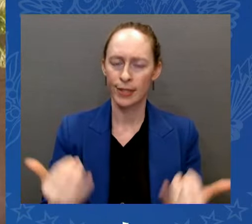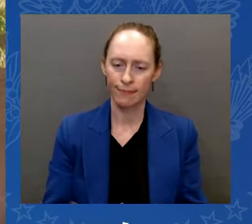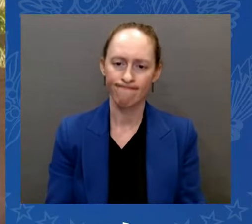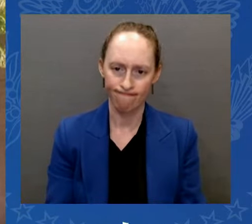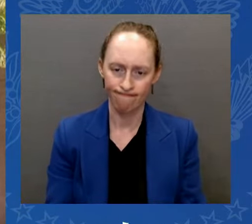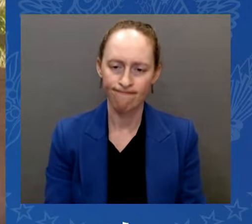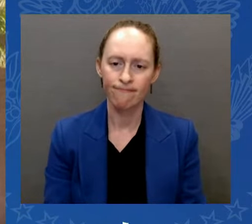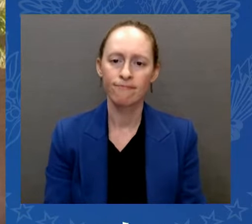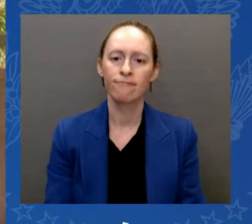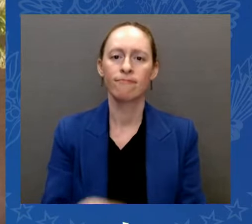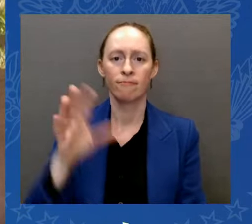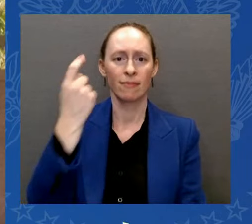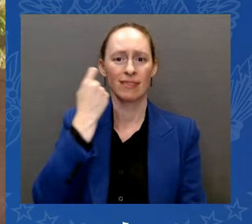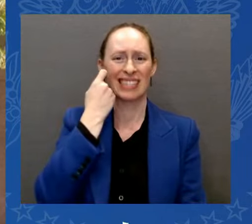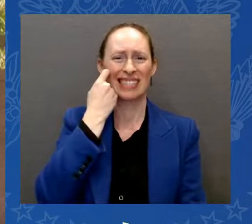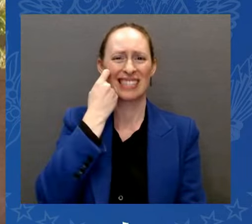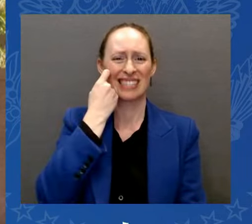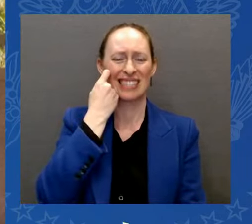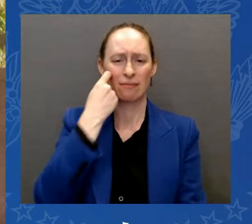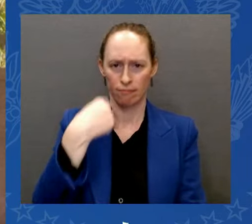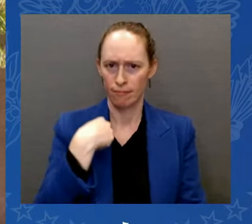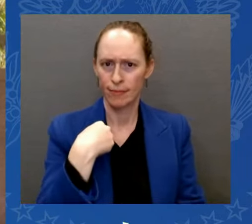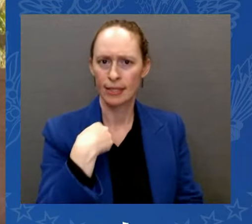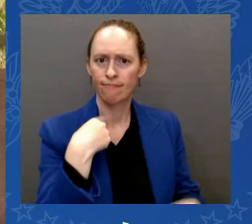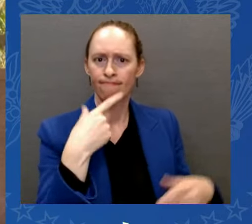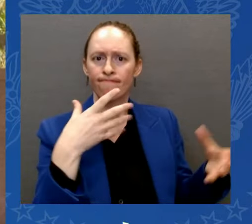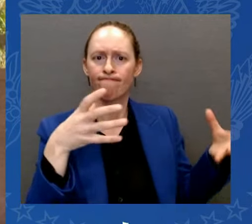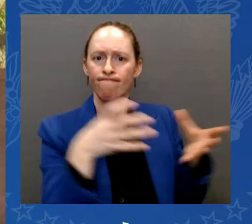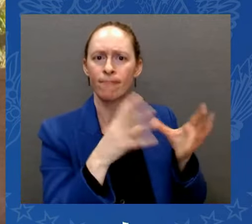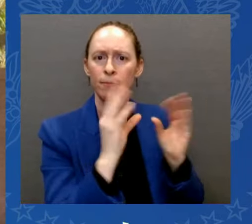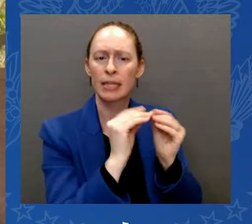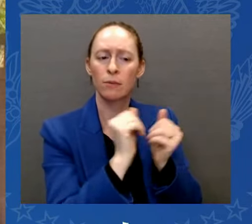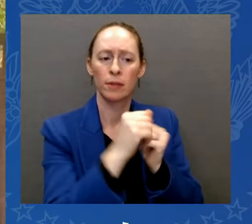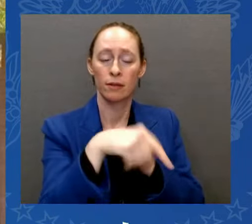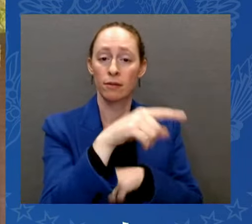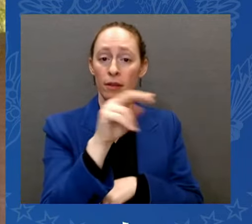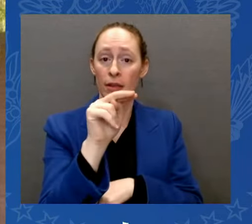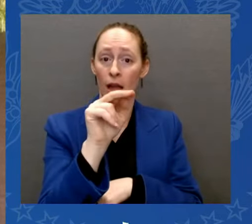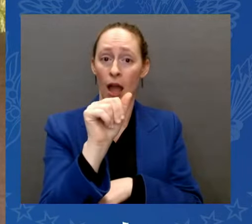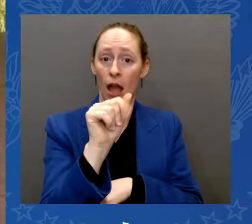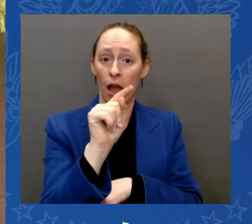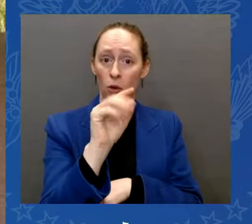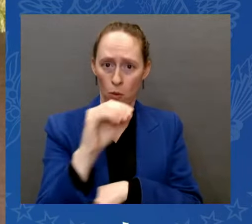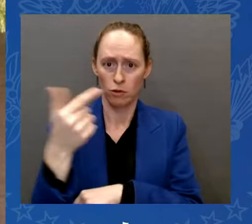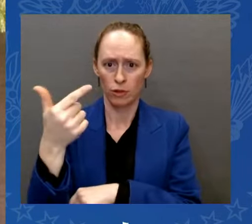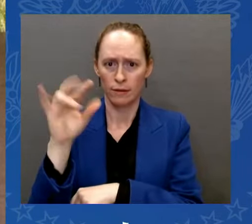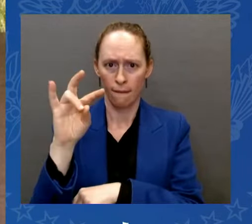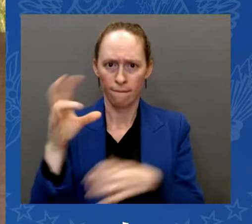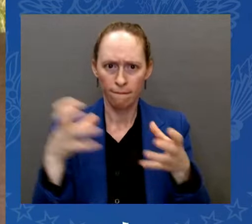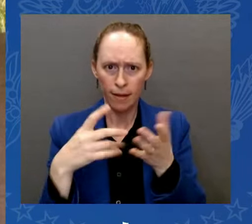to talk about the latest events in Europe, and I briefed them on my discussions with President Duda of Poland,